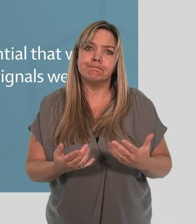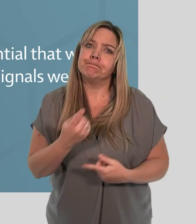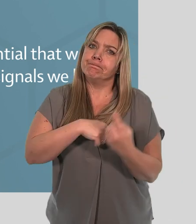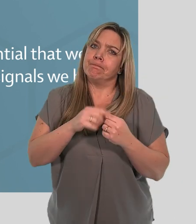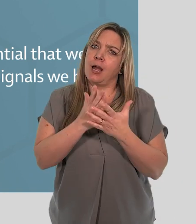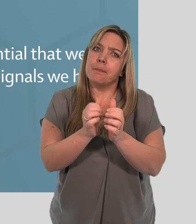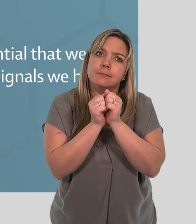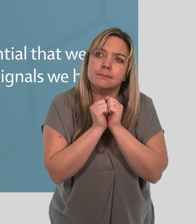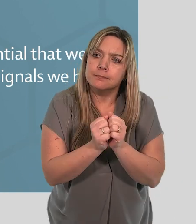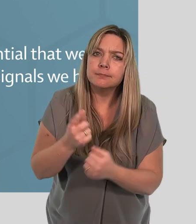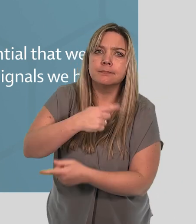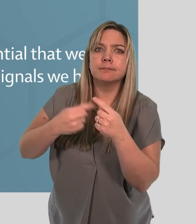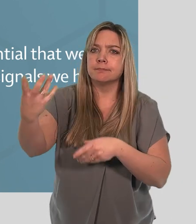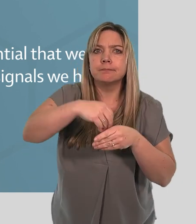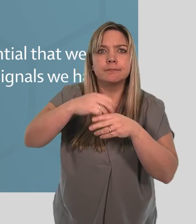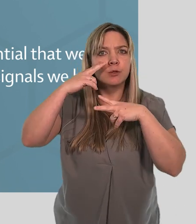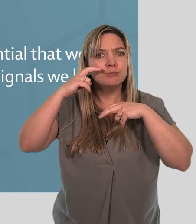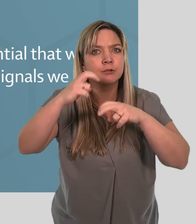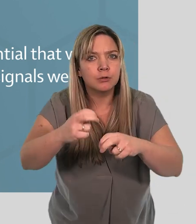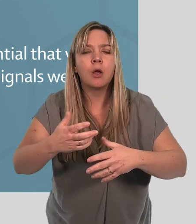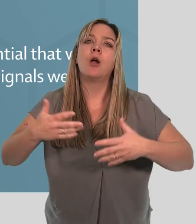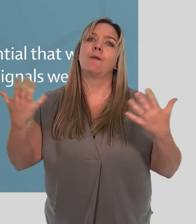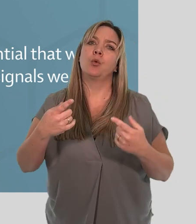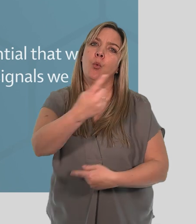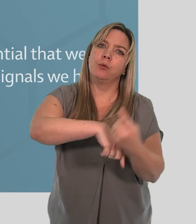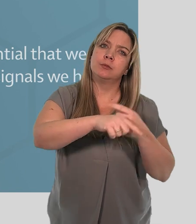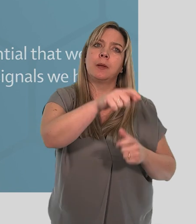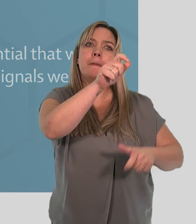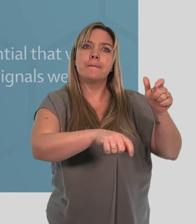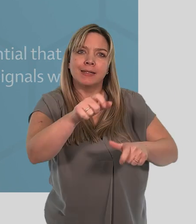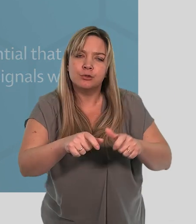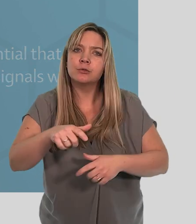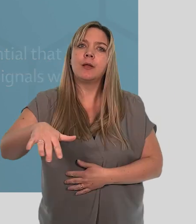and of course to the patients and families that participated in the study.